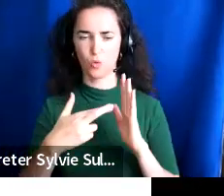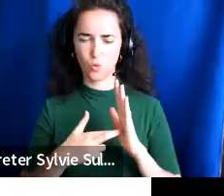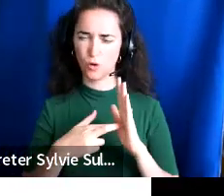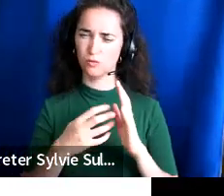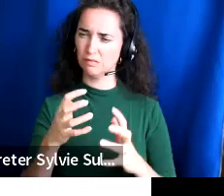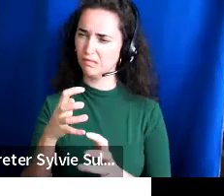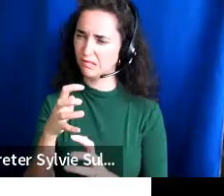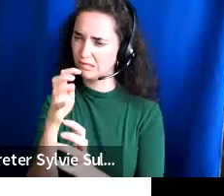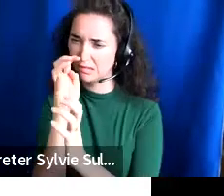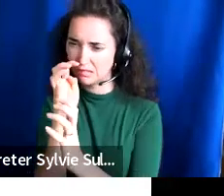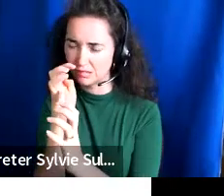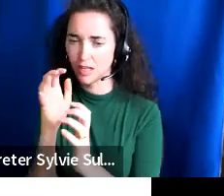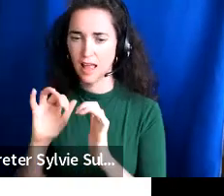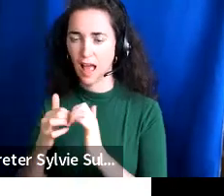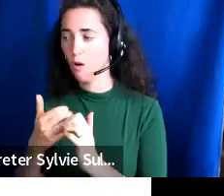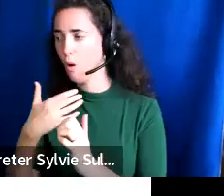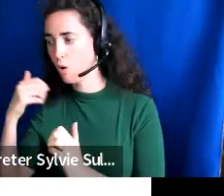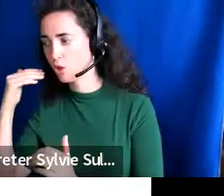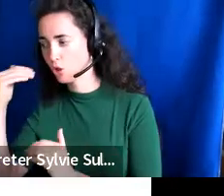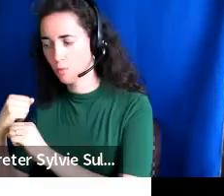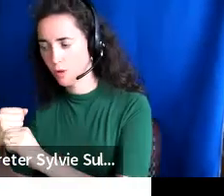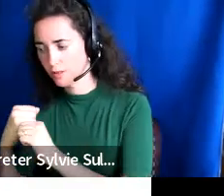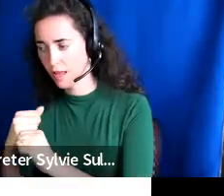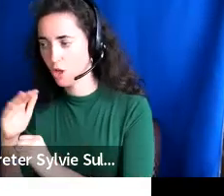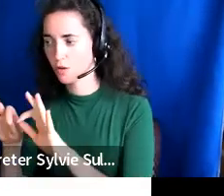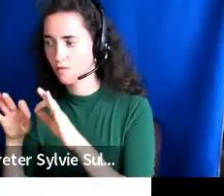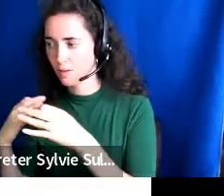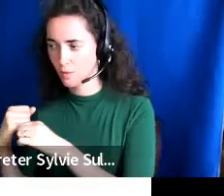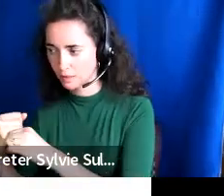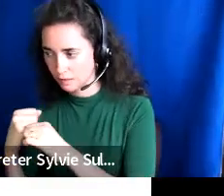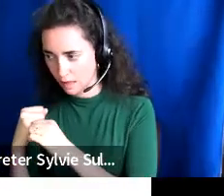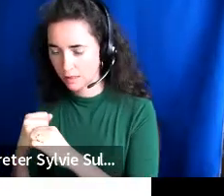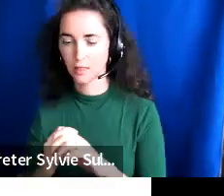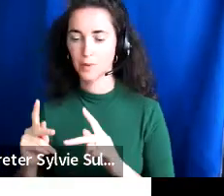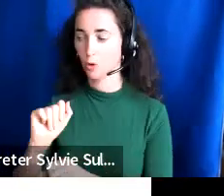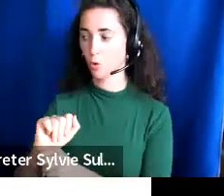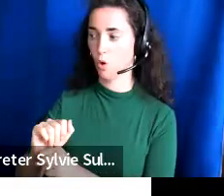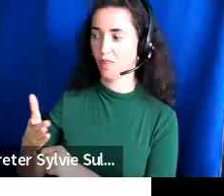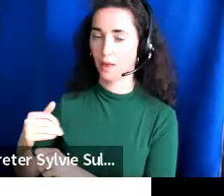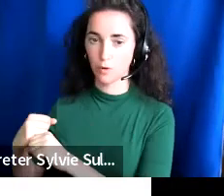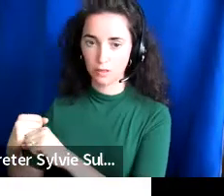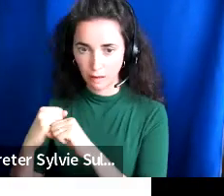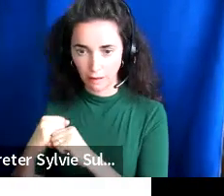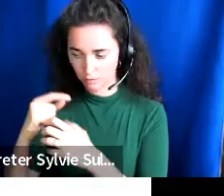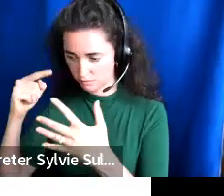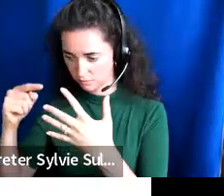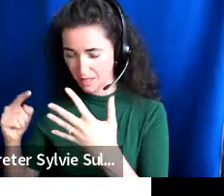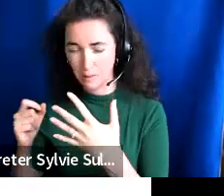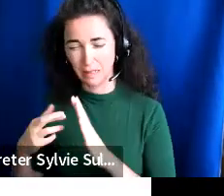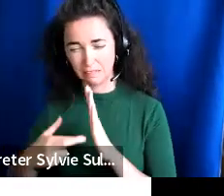To put adults and the families and the people were working in this facilities.